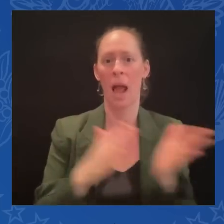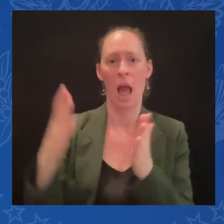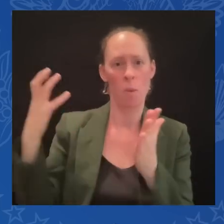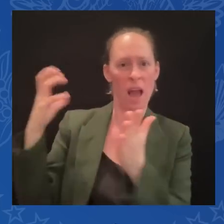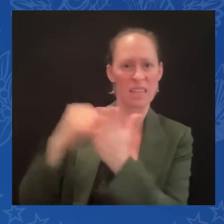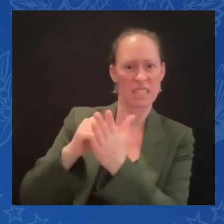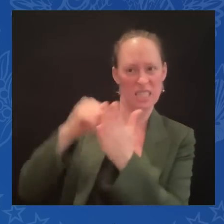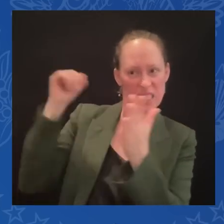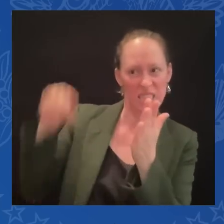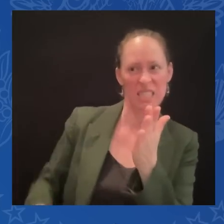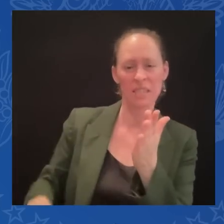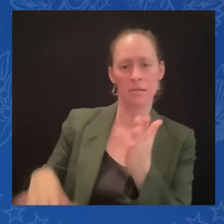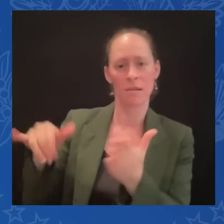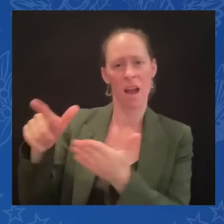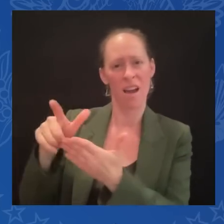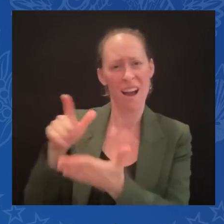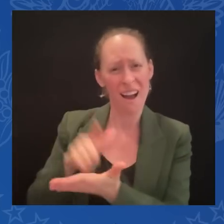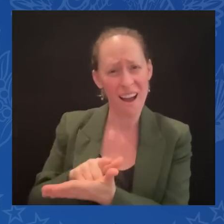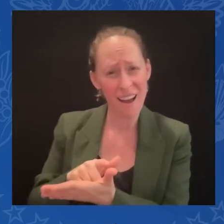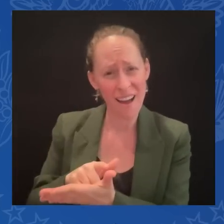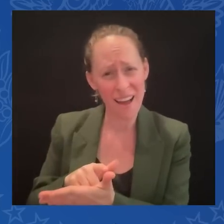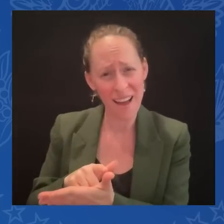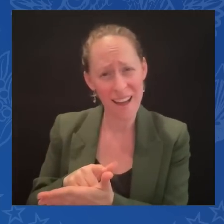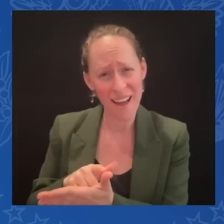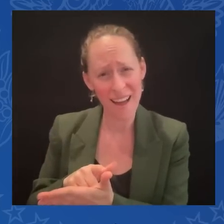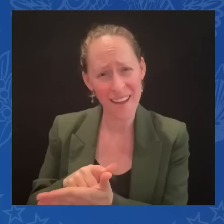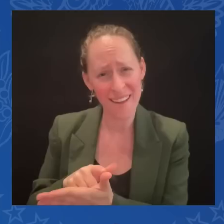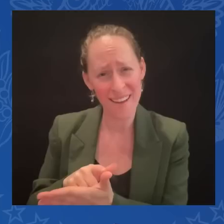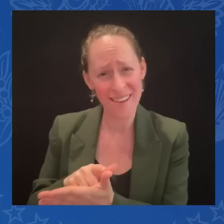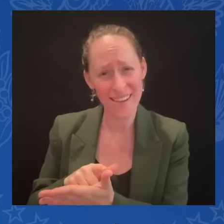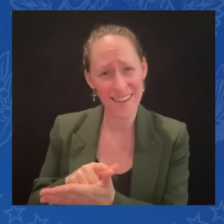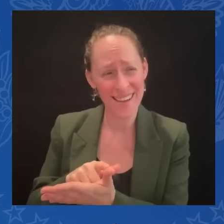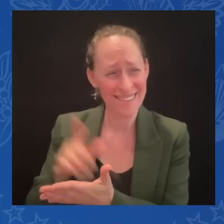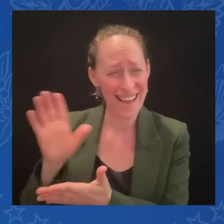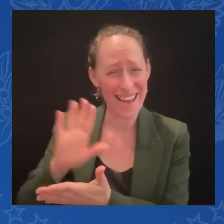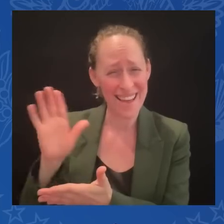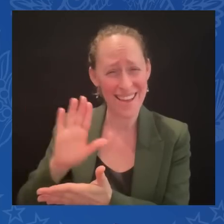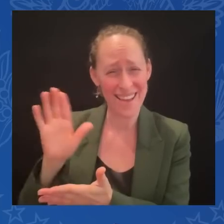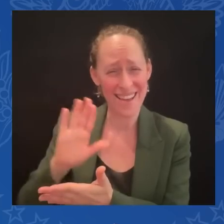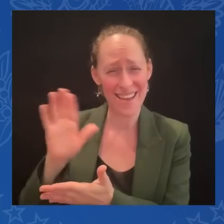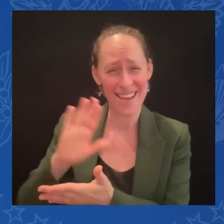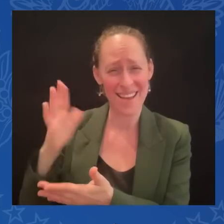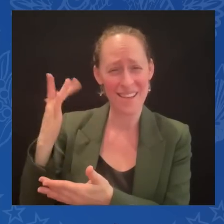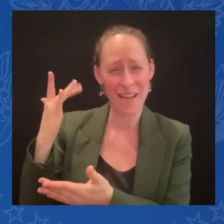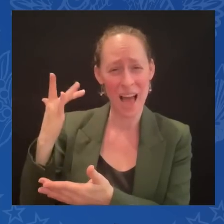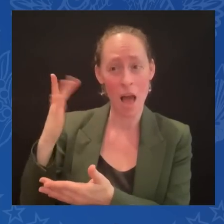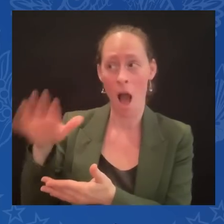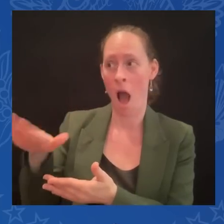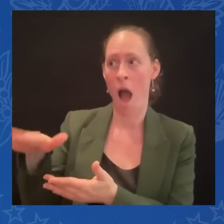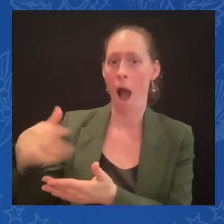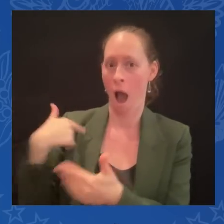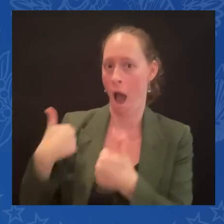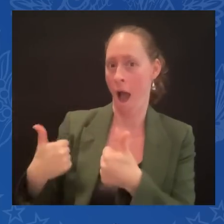now that billions of dollars and thousands of jobs are coming to the United States. It's not unusual.